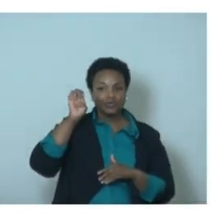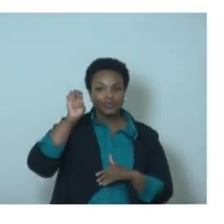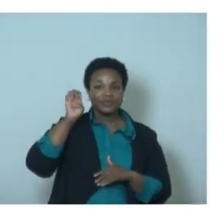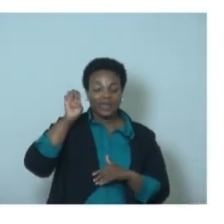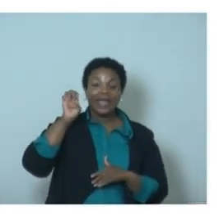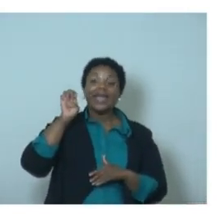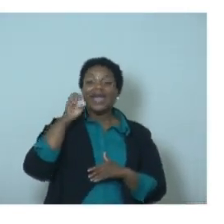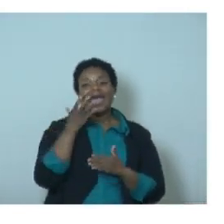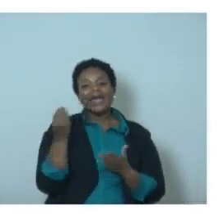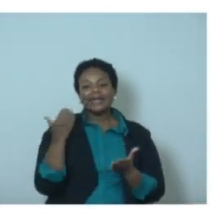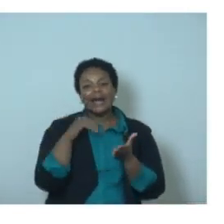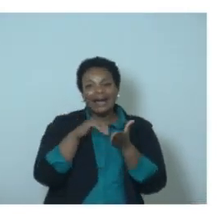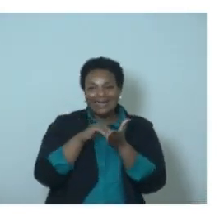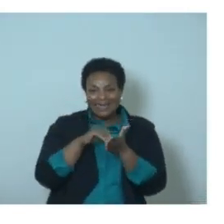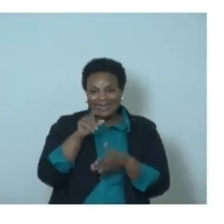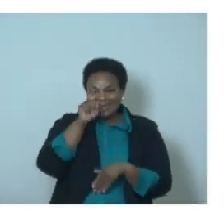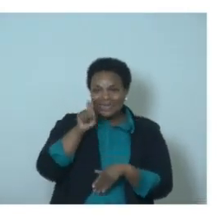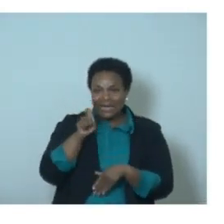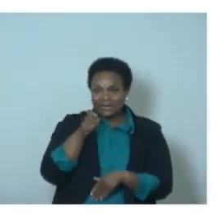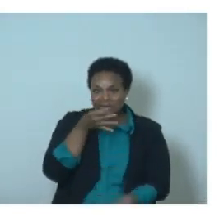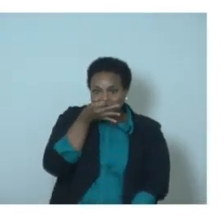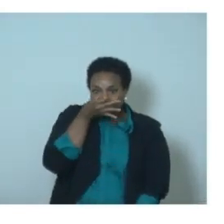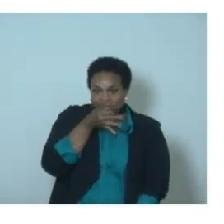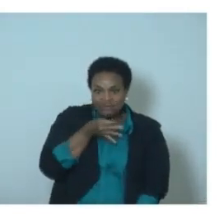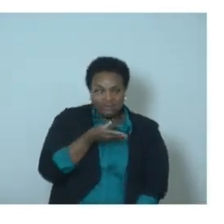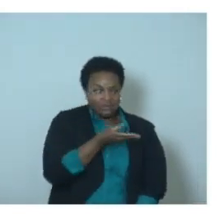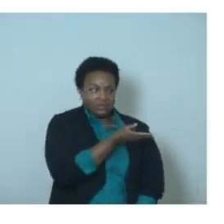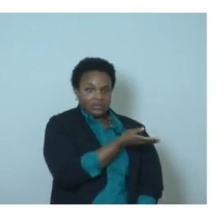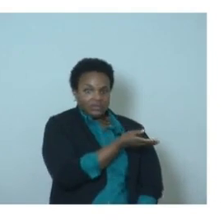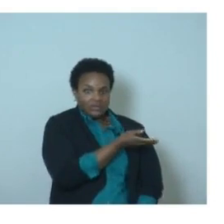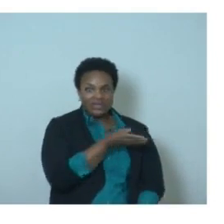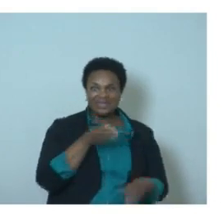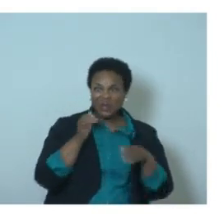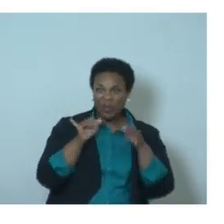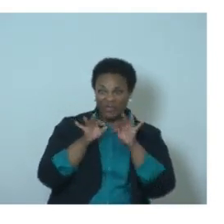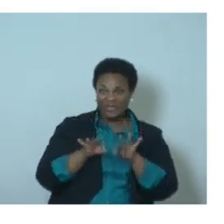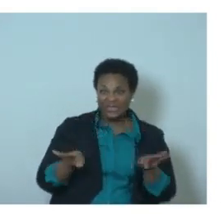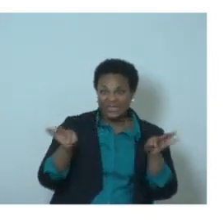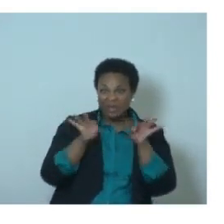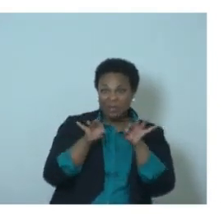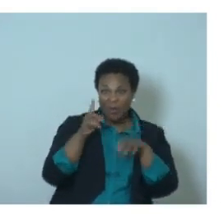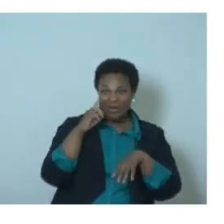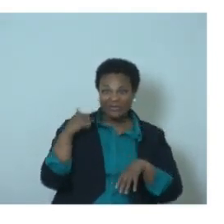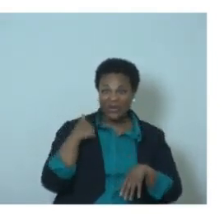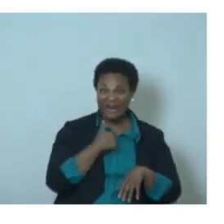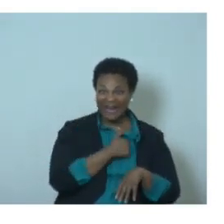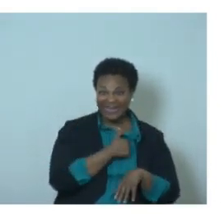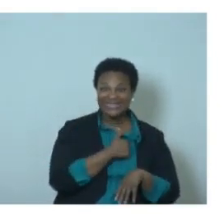LOOK AT THAT SHARP INCREASE IN JUNE AS THEY’VE OPENED UP THEIR ECONOMY THIS AND AGAIN IS A BORDER STATE.